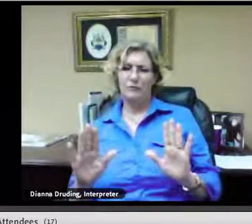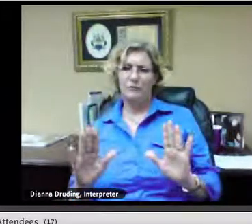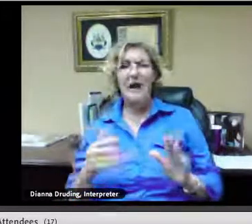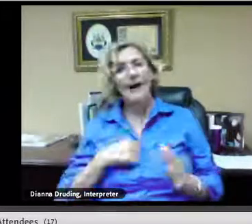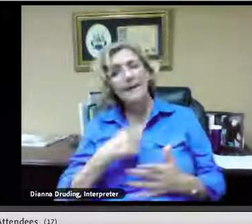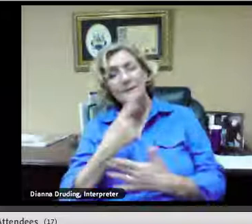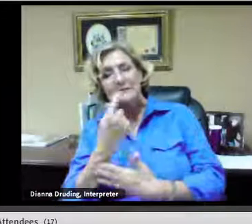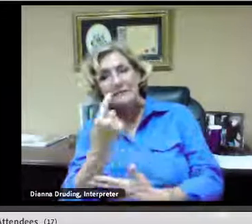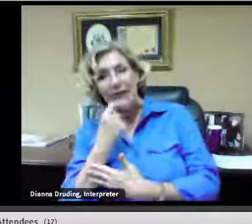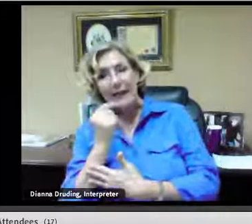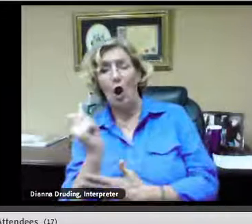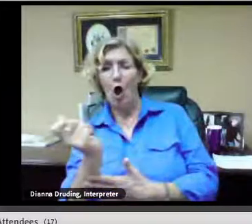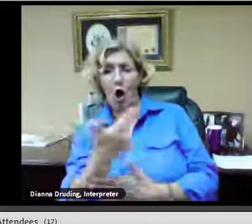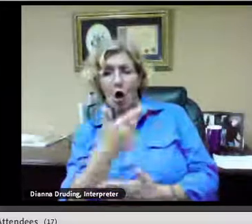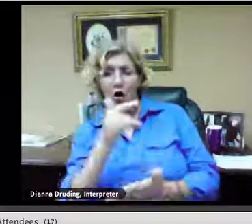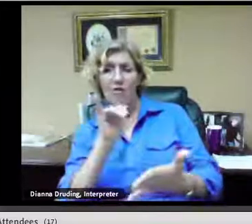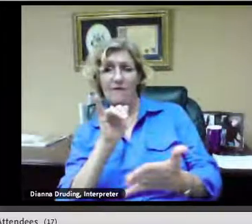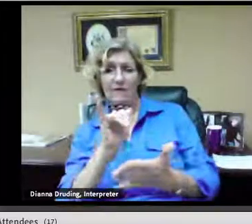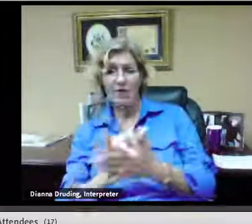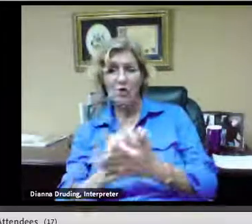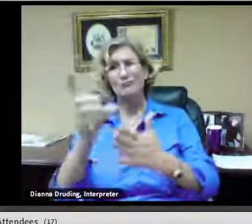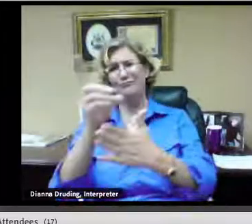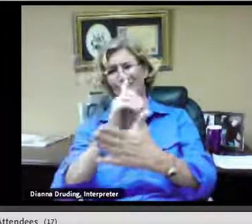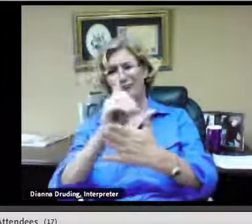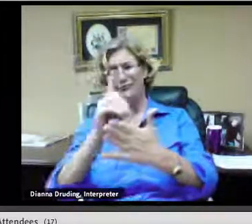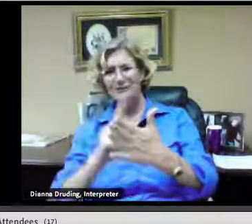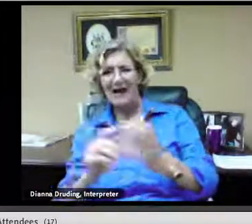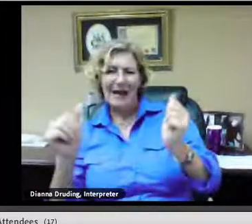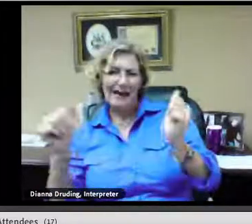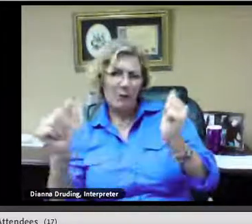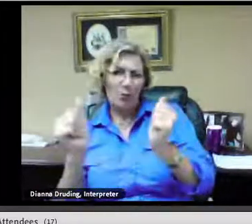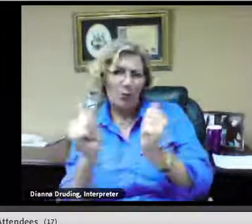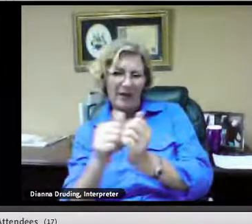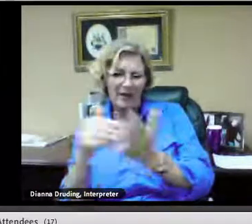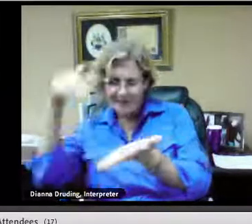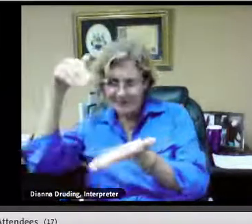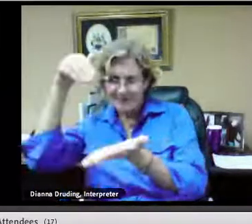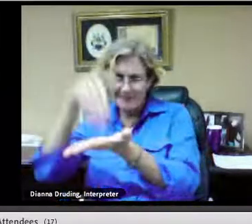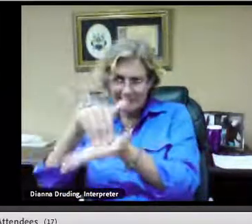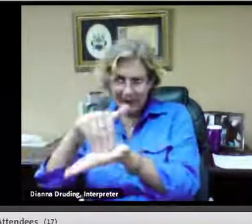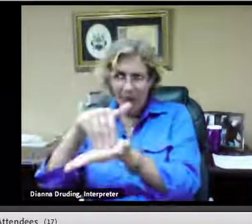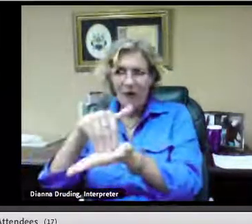with this core of a belief that disability is a problem.